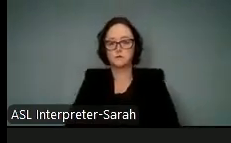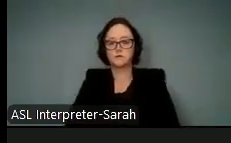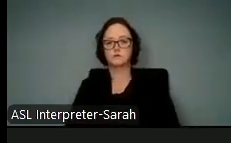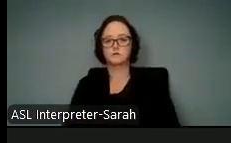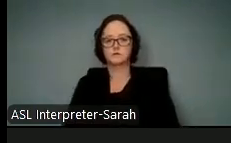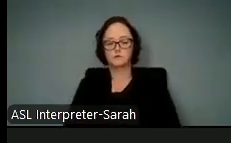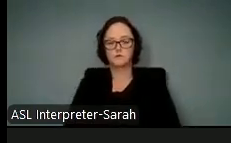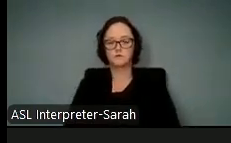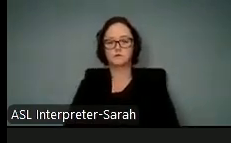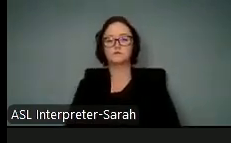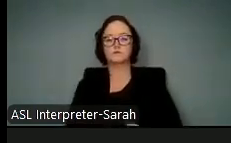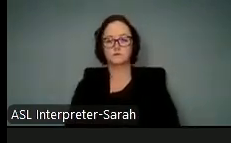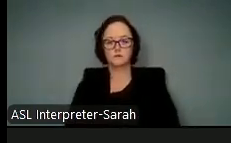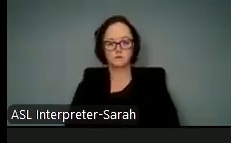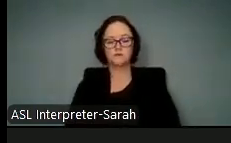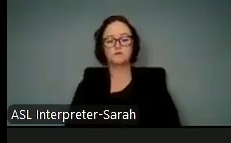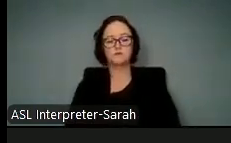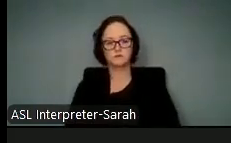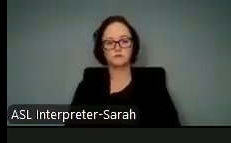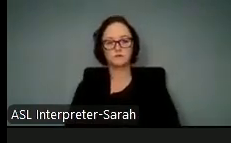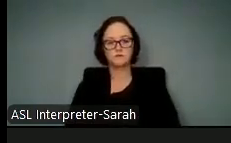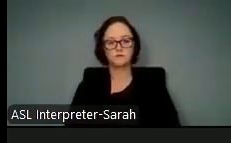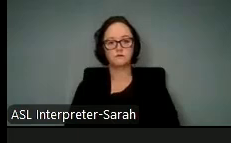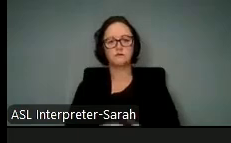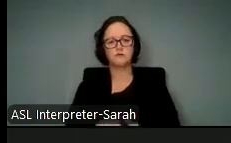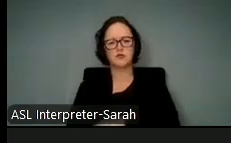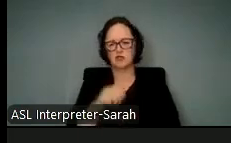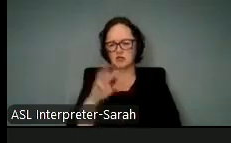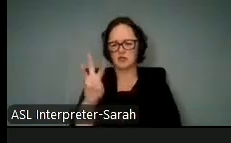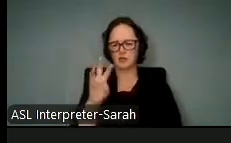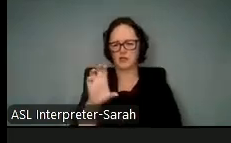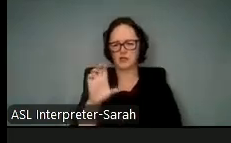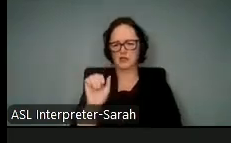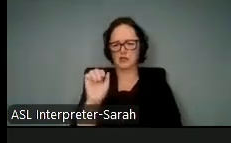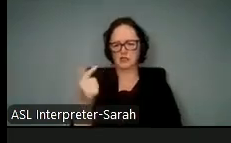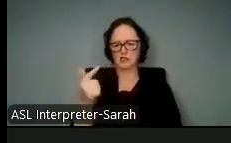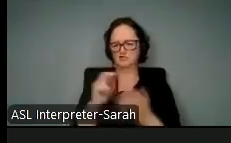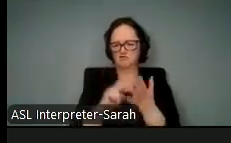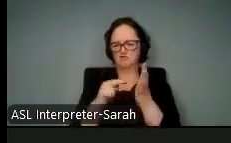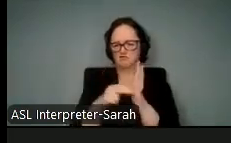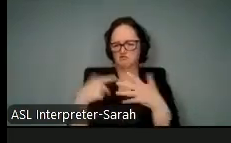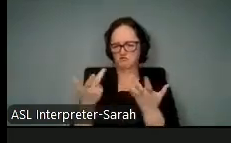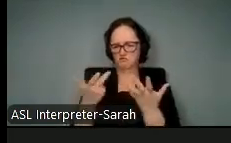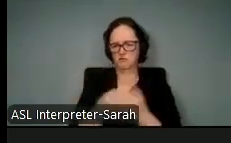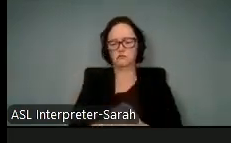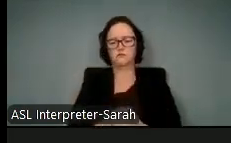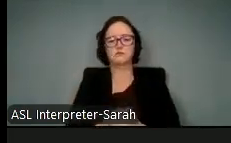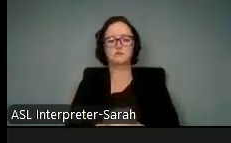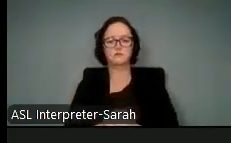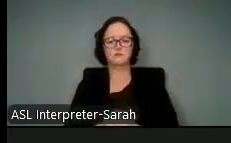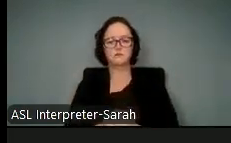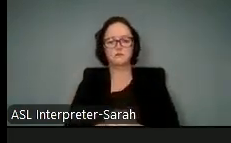Okay, so what is the WCAG. So the WCAG stands